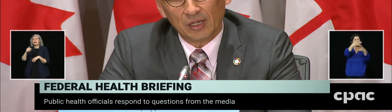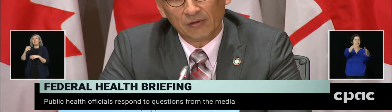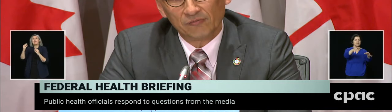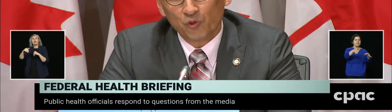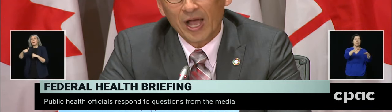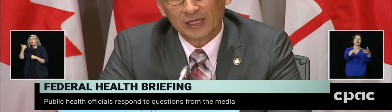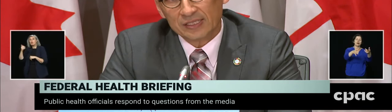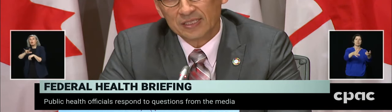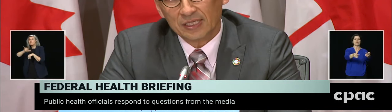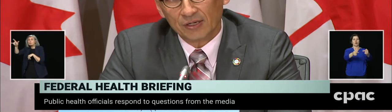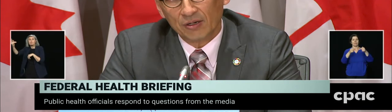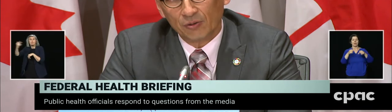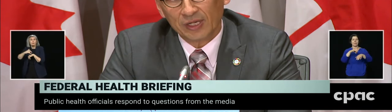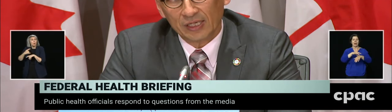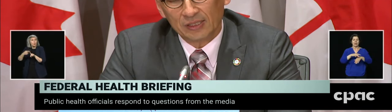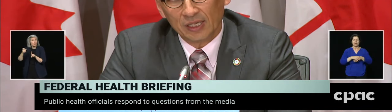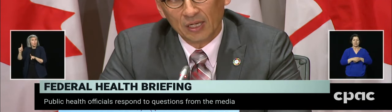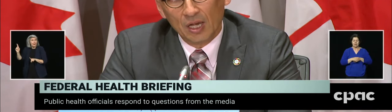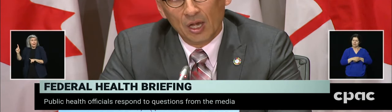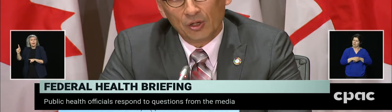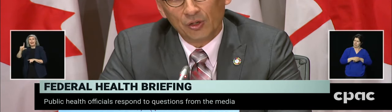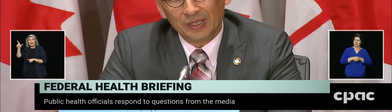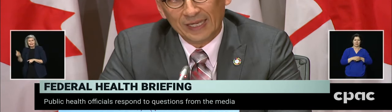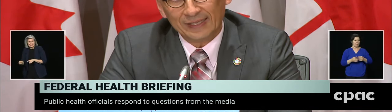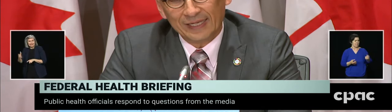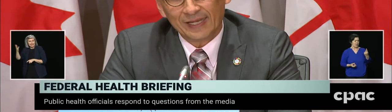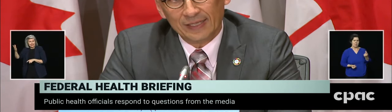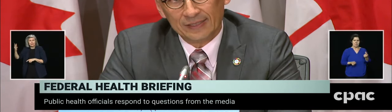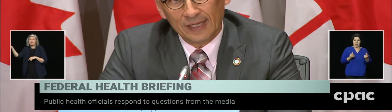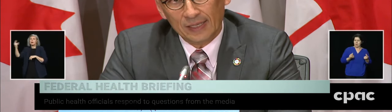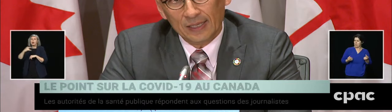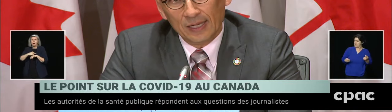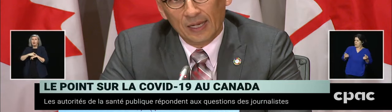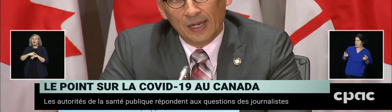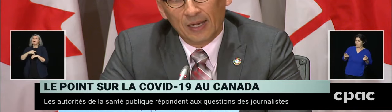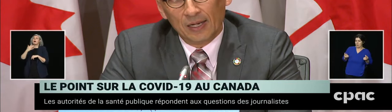TRAVELLED TO IRAN. THEN THERE WERE TRAVELLERS COMING FROM ITALY.